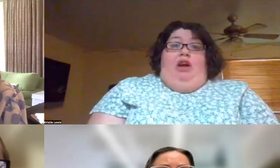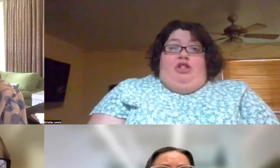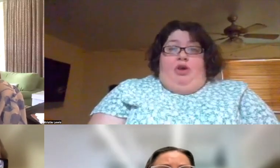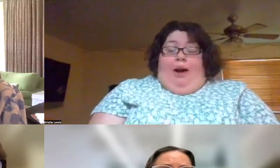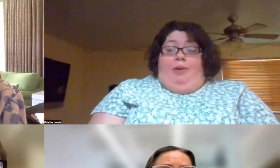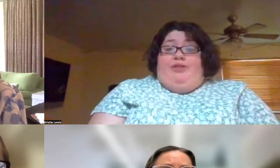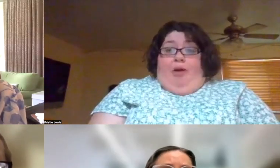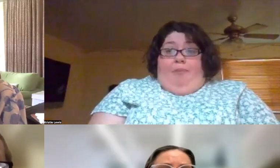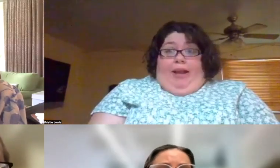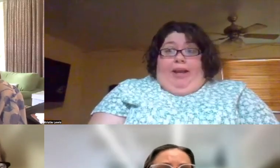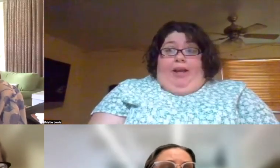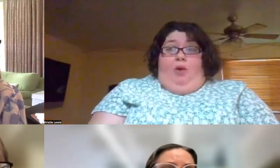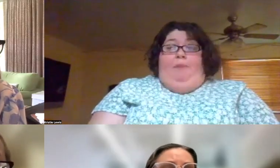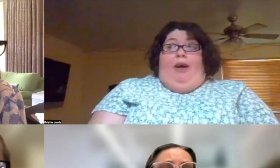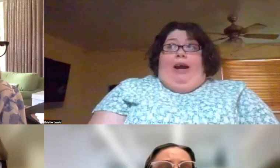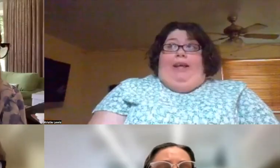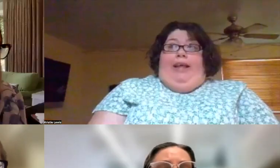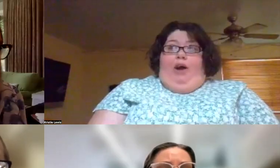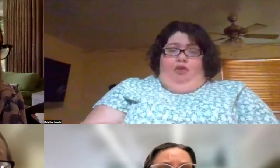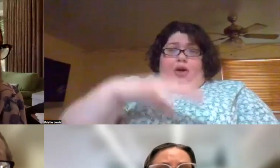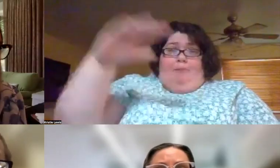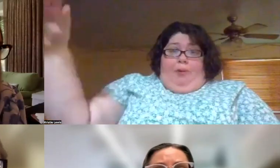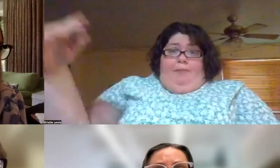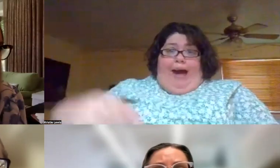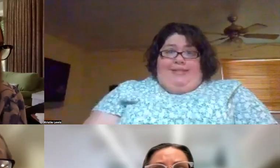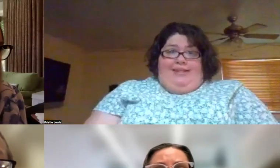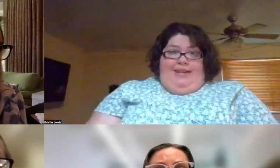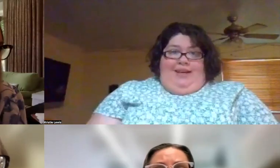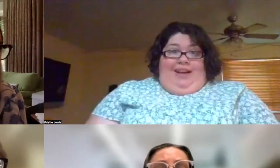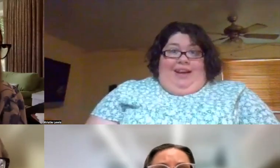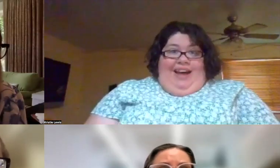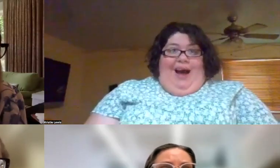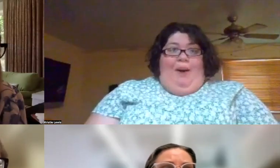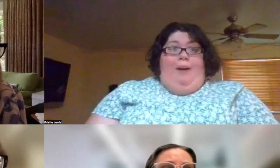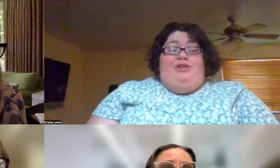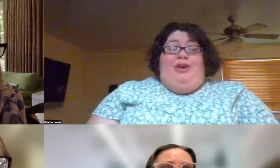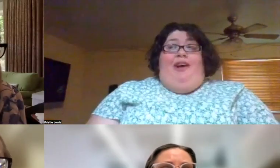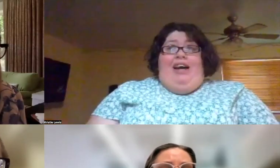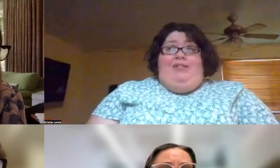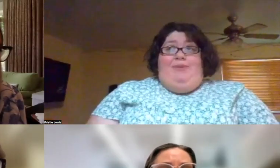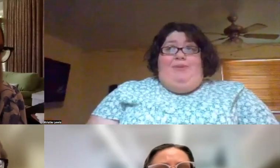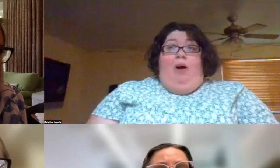Two hours from the NICU I'm talking like over a mountain pass. We do have a hospital,